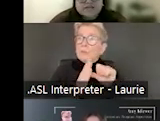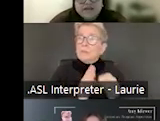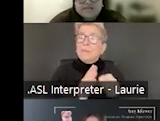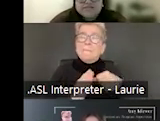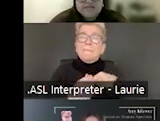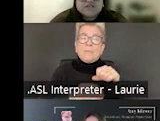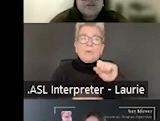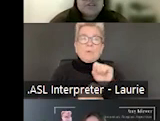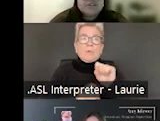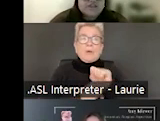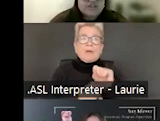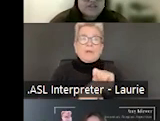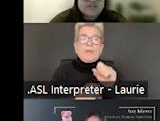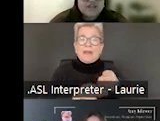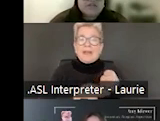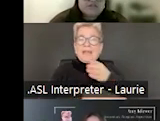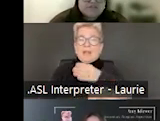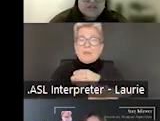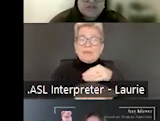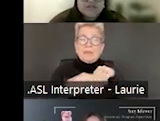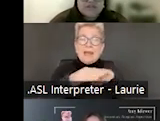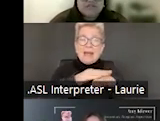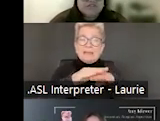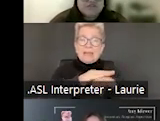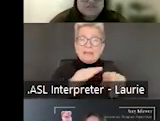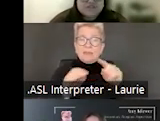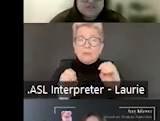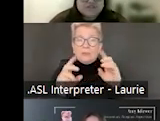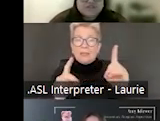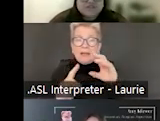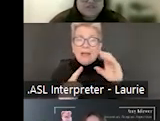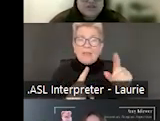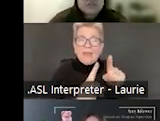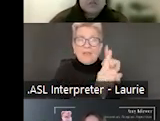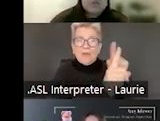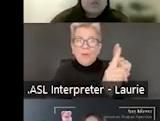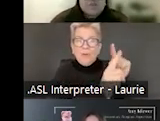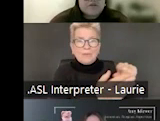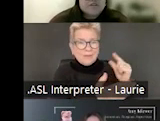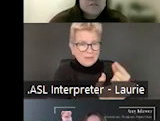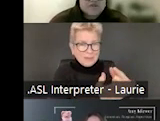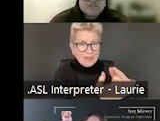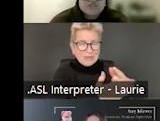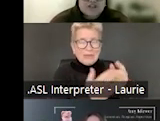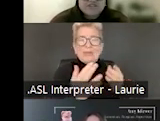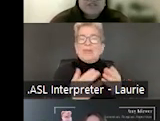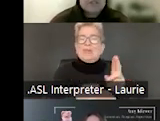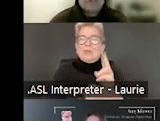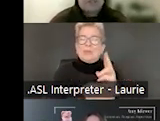access to education and ultimately graduation. So through our webinars we are striving to think